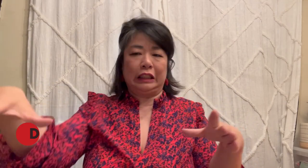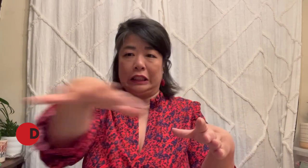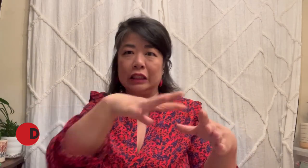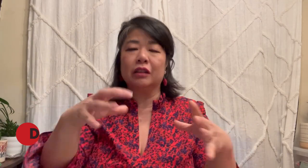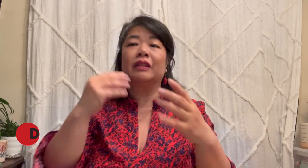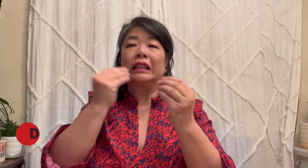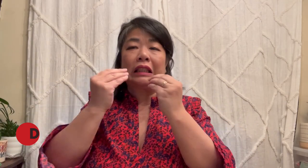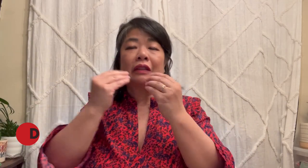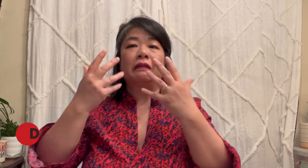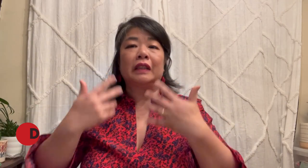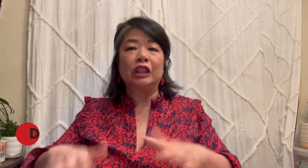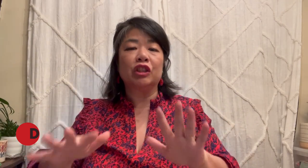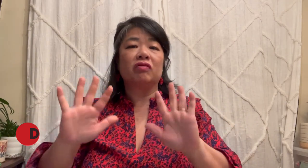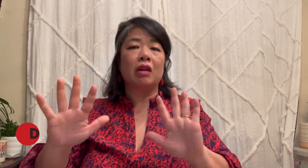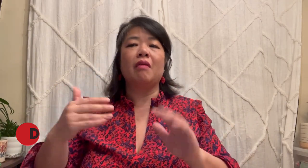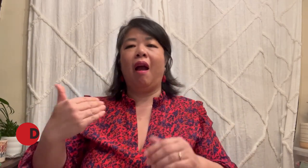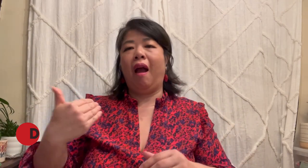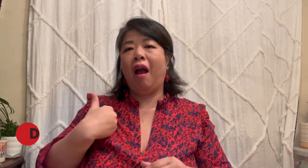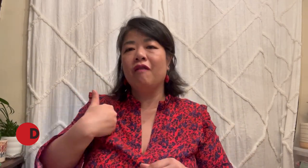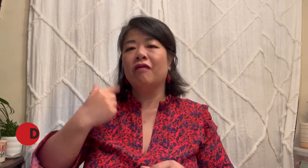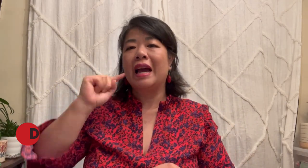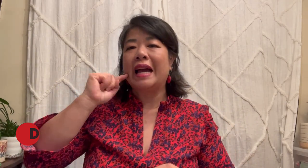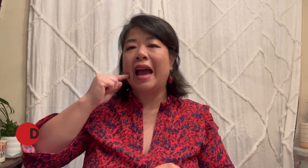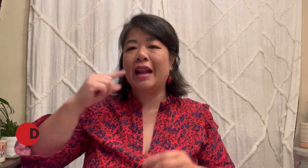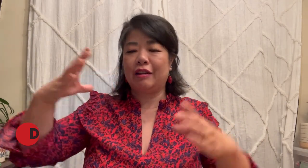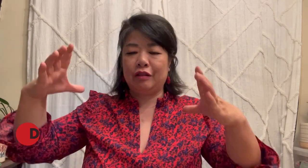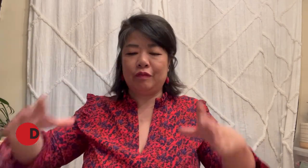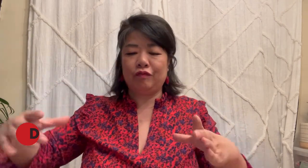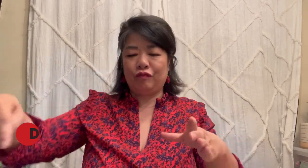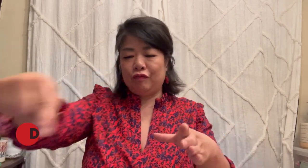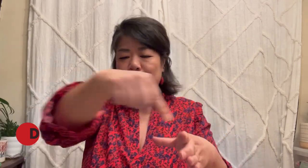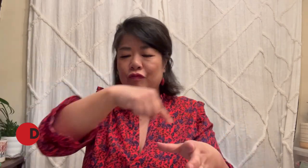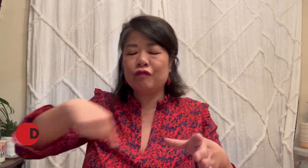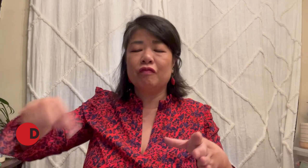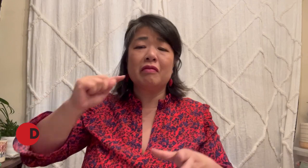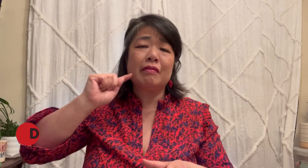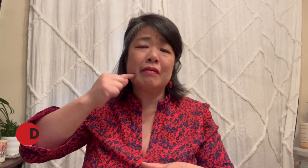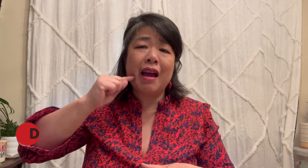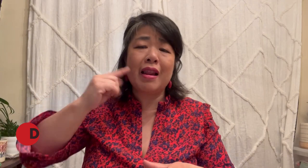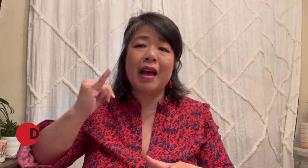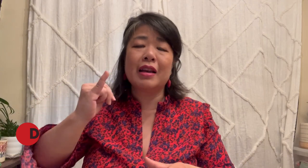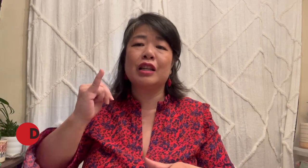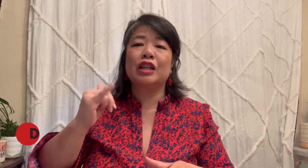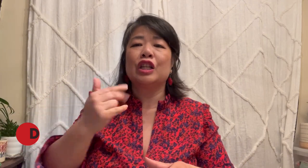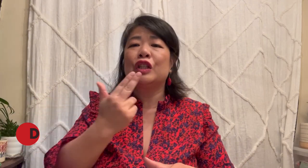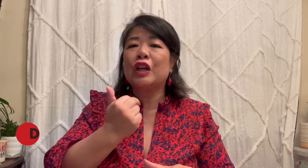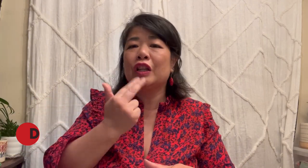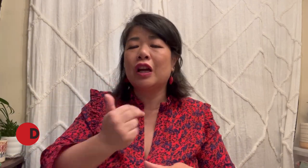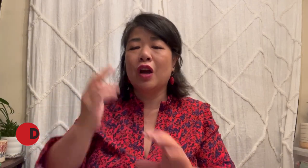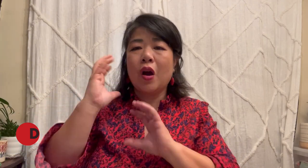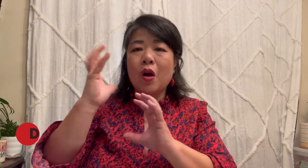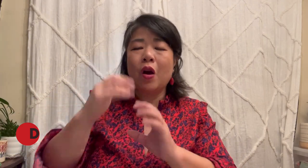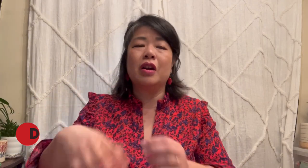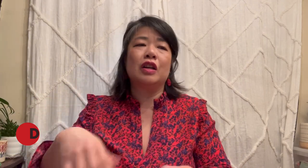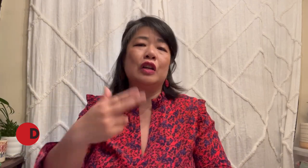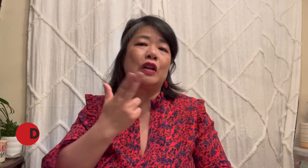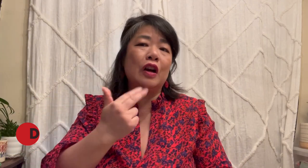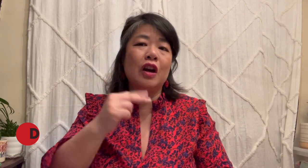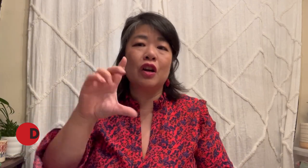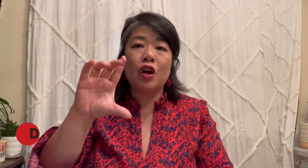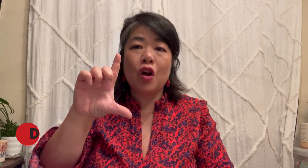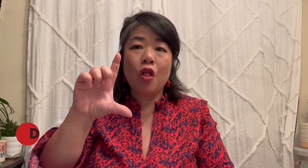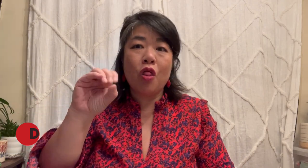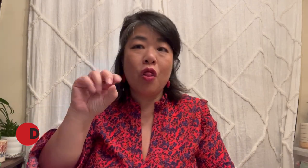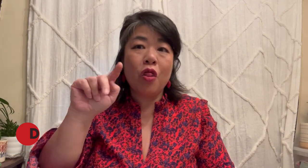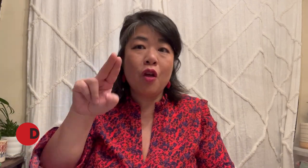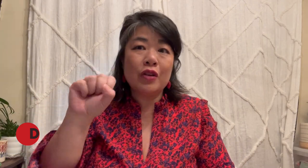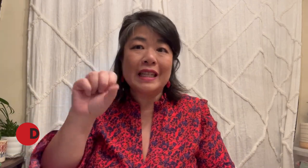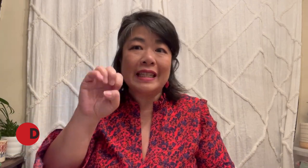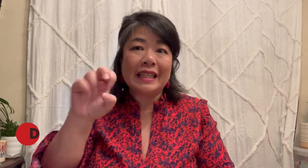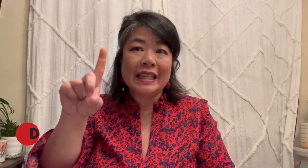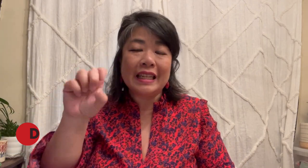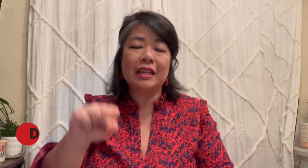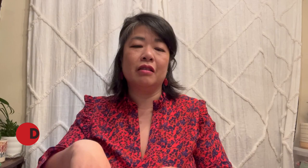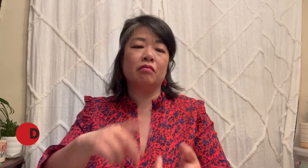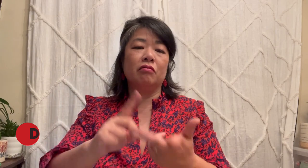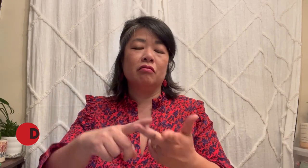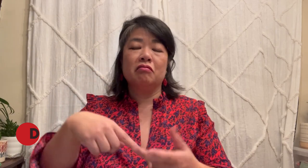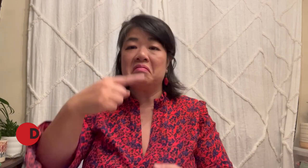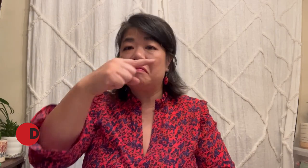and after we ate we would have candy like coconut sugar, lotus seeds,